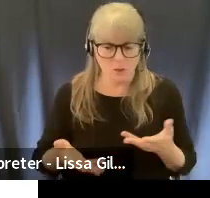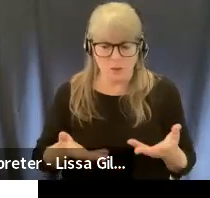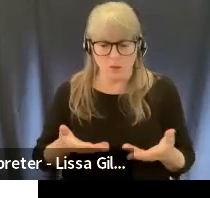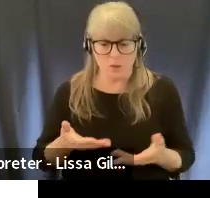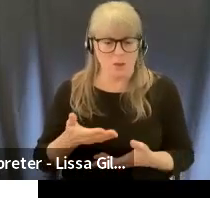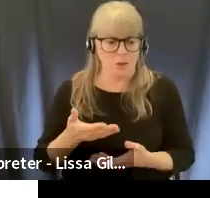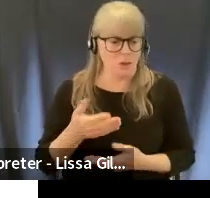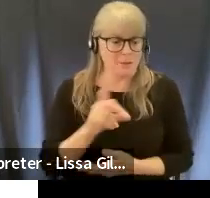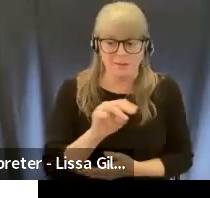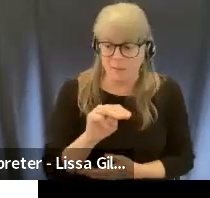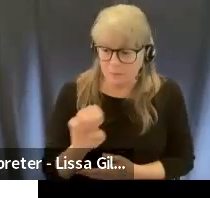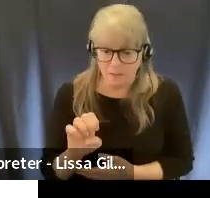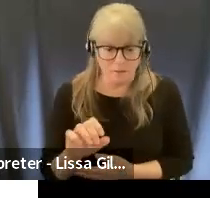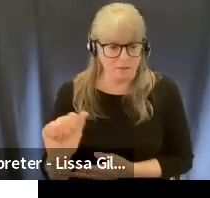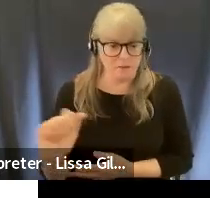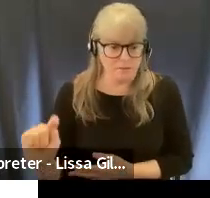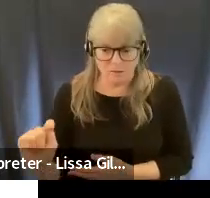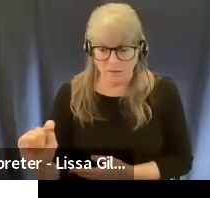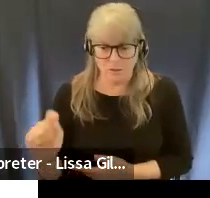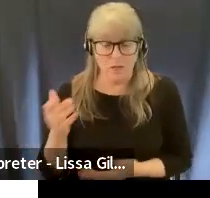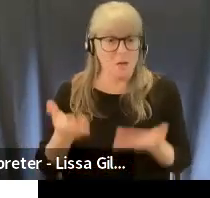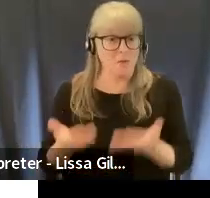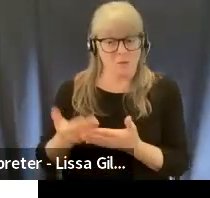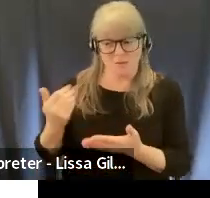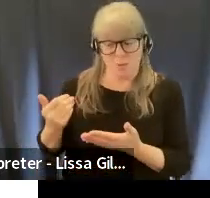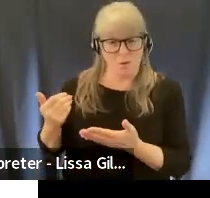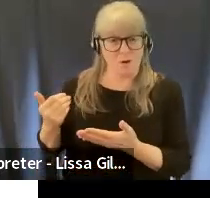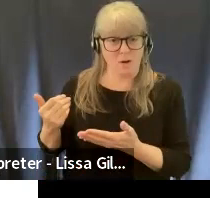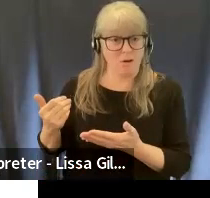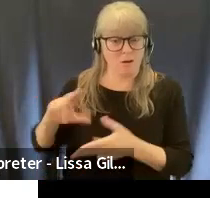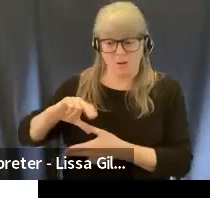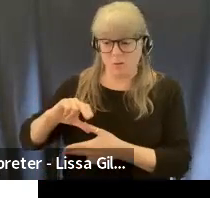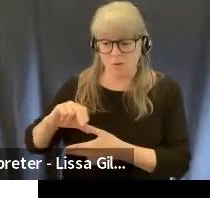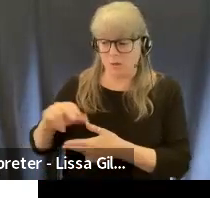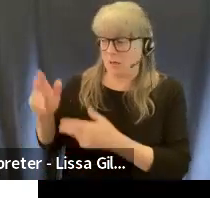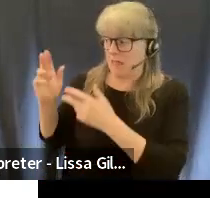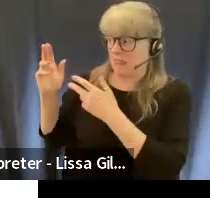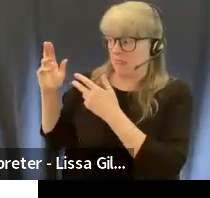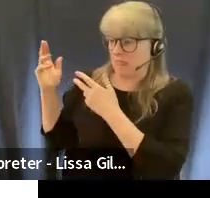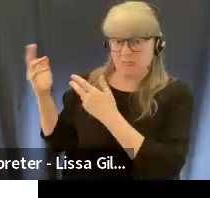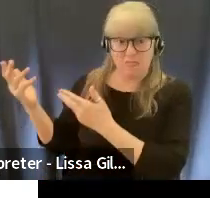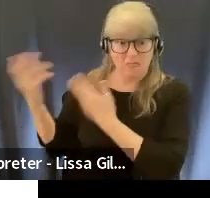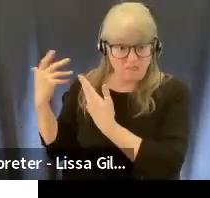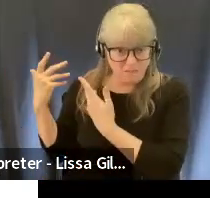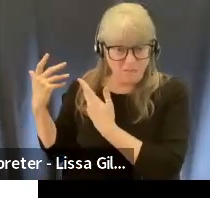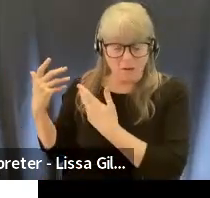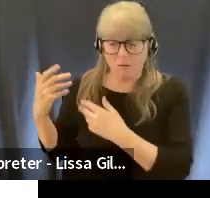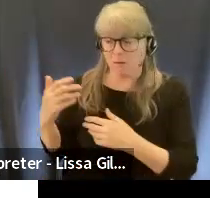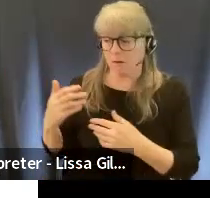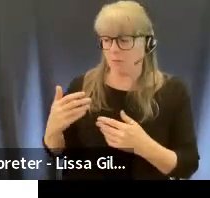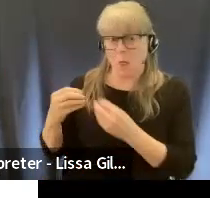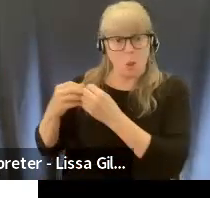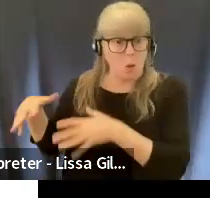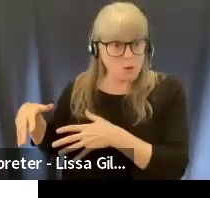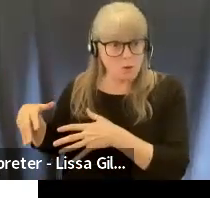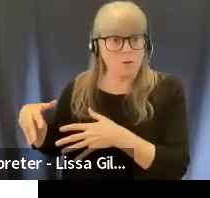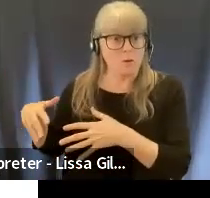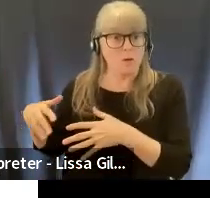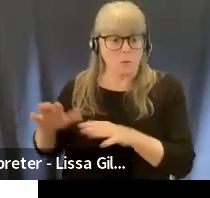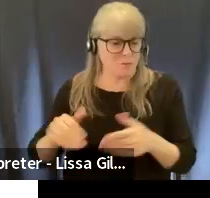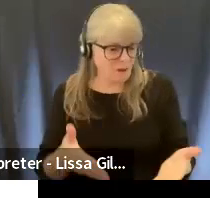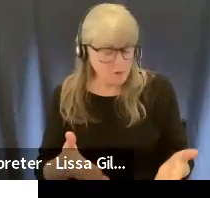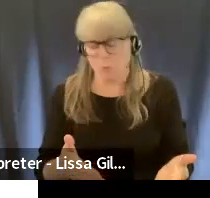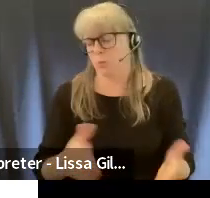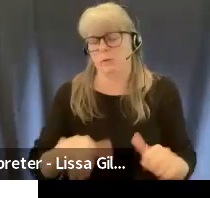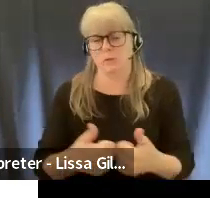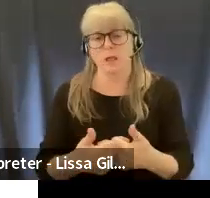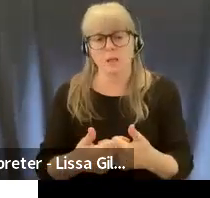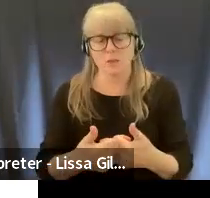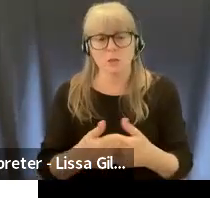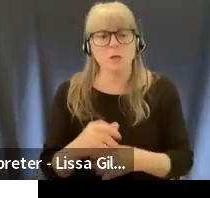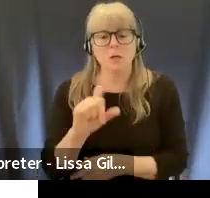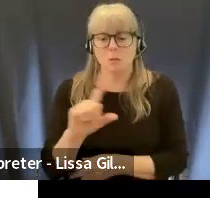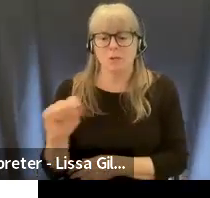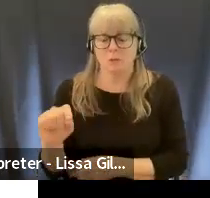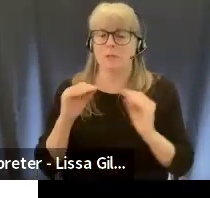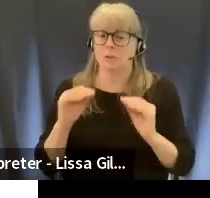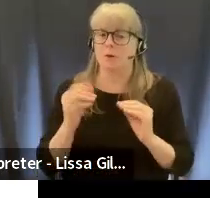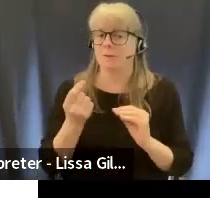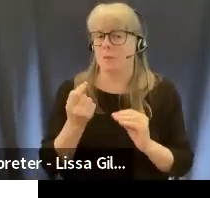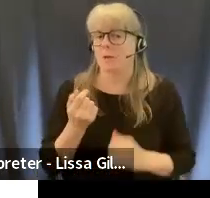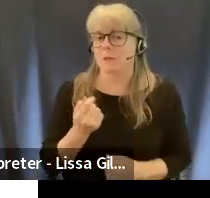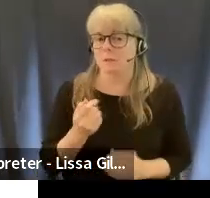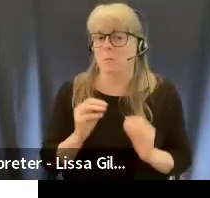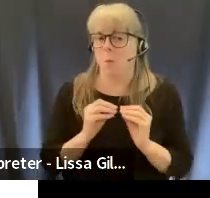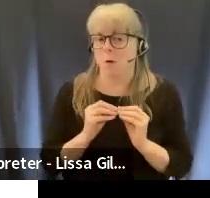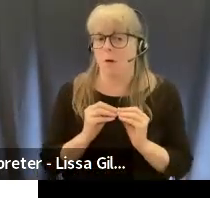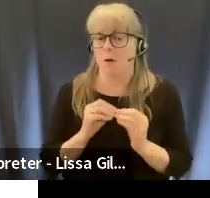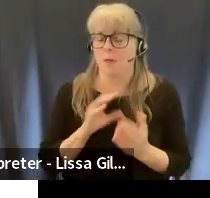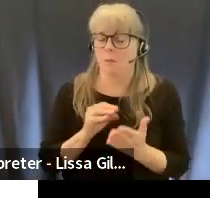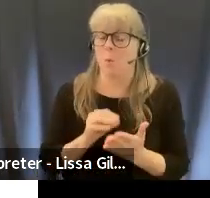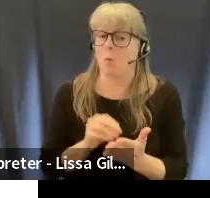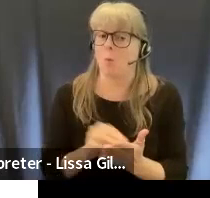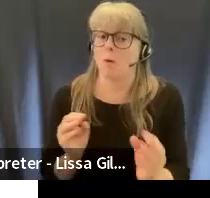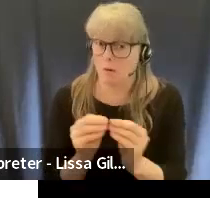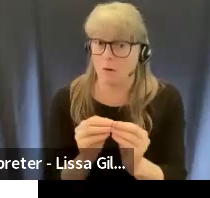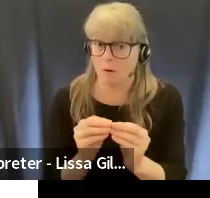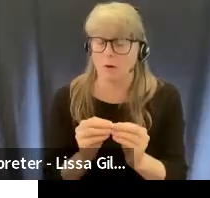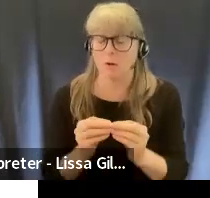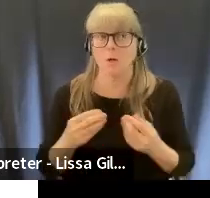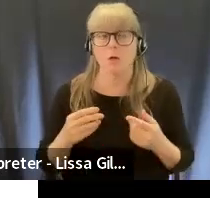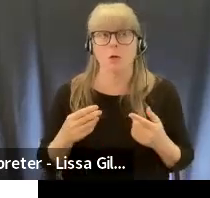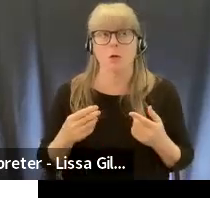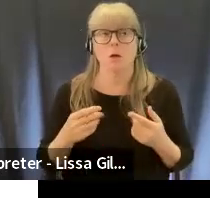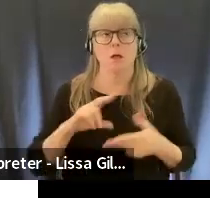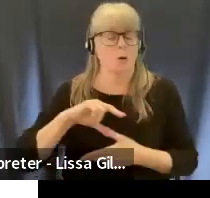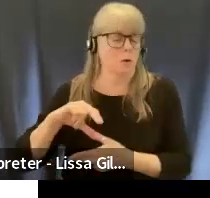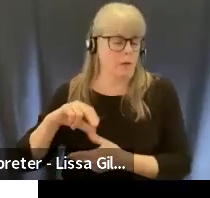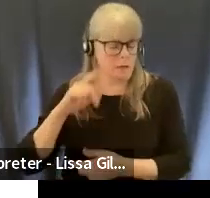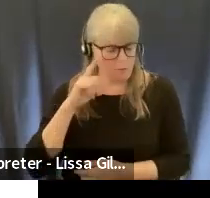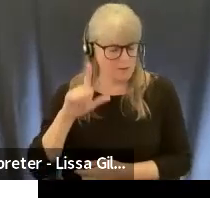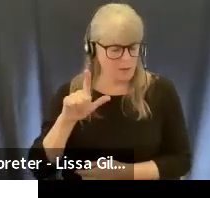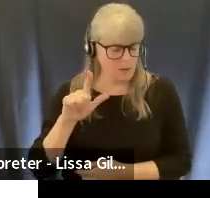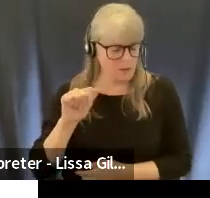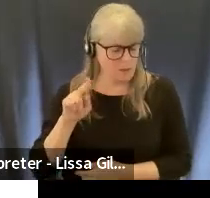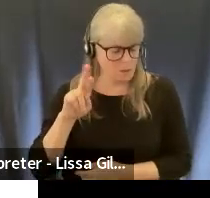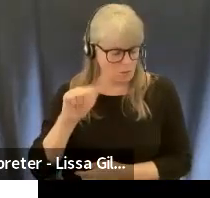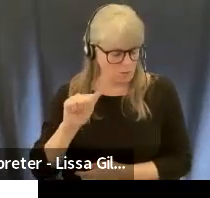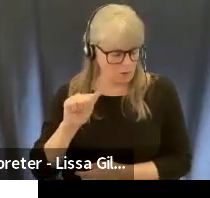navigate getting acts, or providing people access to durable medical equipment or assistive technology, that they may have lost or had to leave behind because of those storms was a bit of a challenge that twenty-twenty taught us a little bit and a little bit more and then we learned a little bit